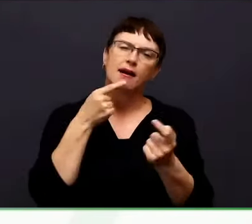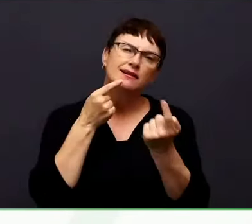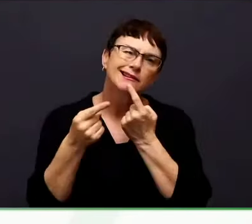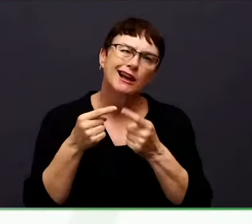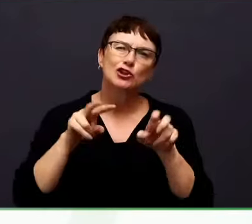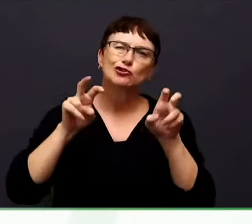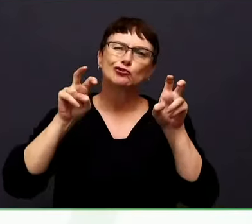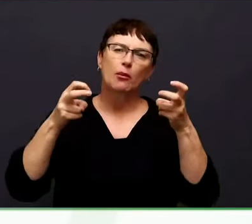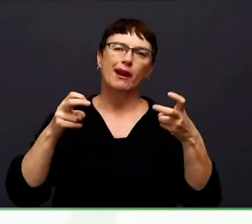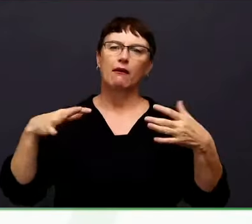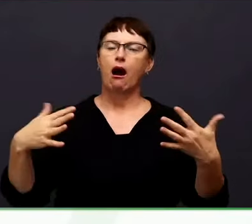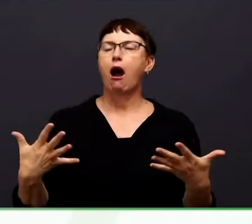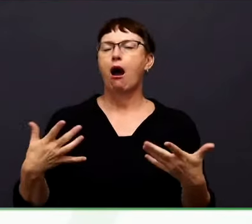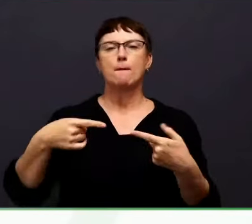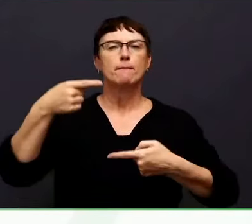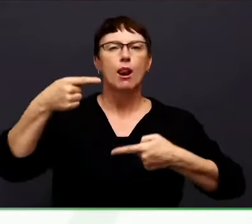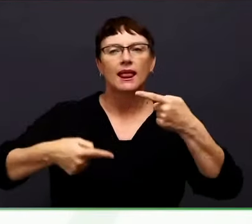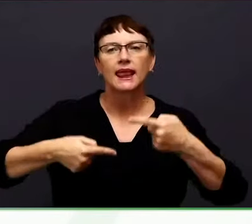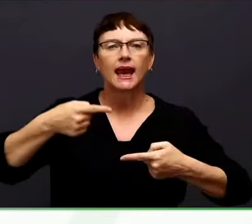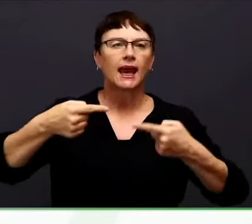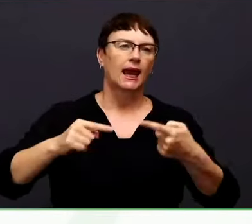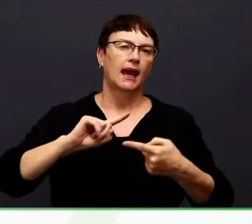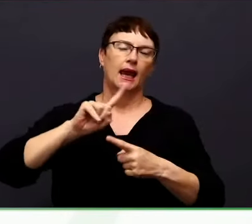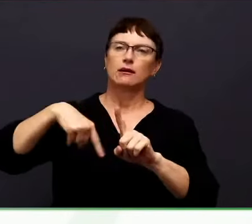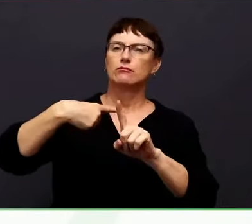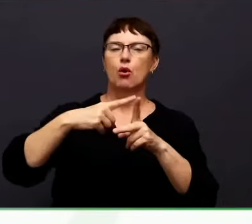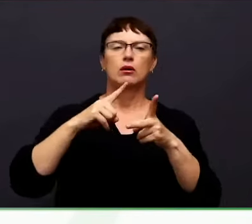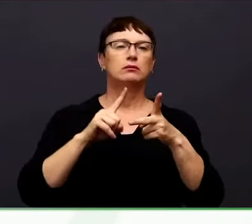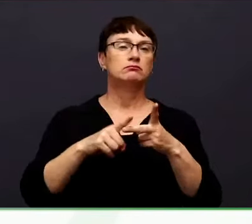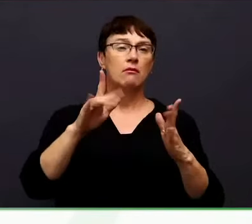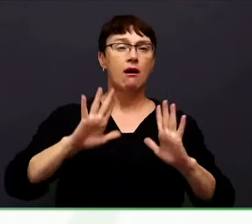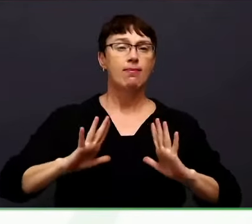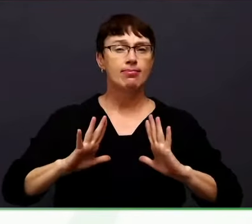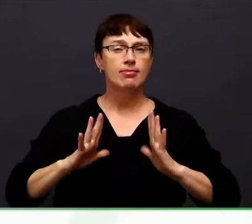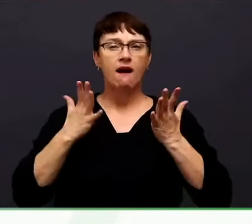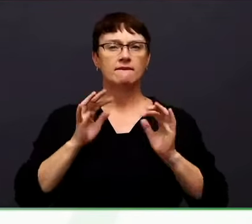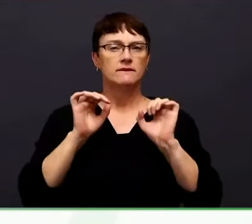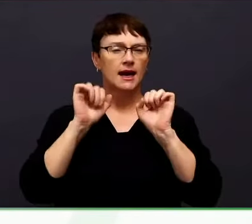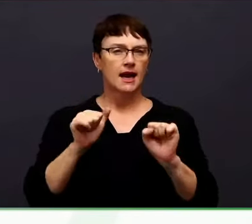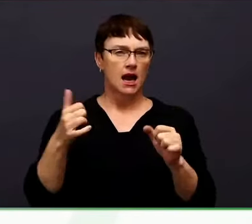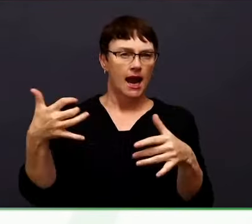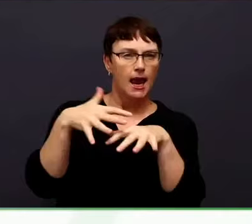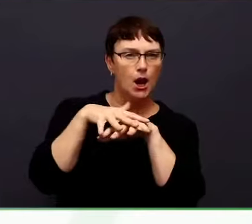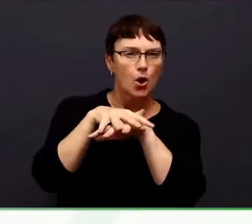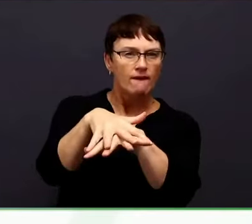OK, thank you.